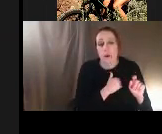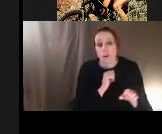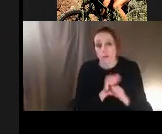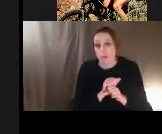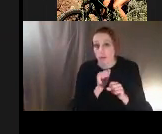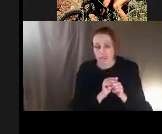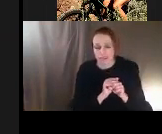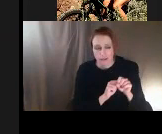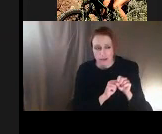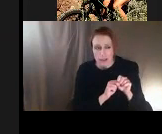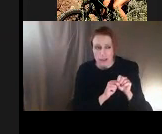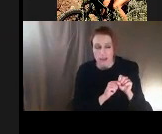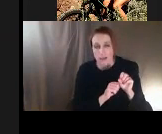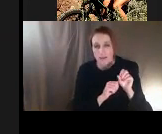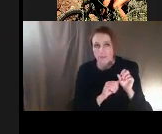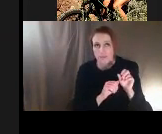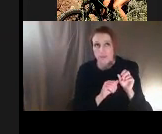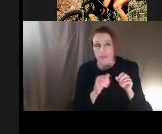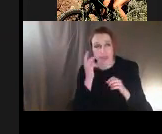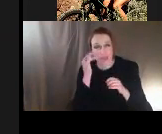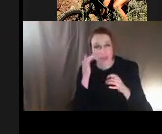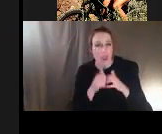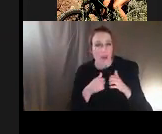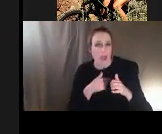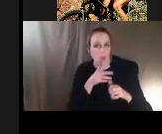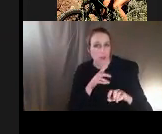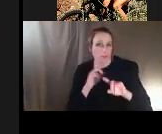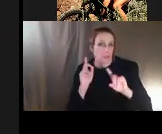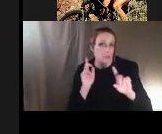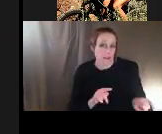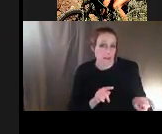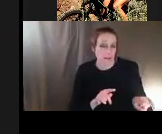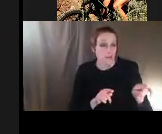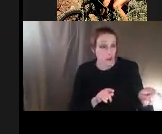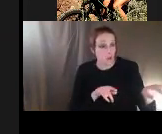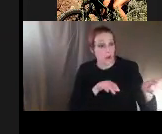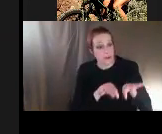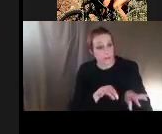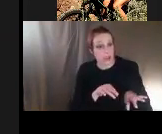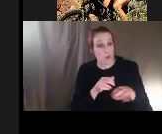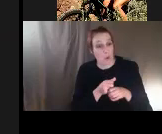describe their trauma or their challenges with what they're experiencing.